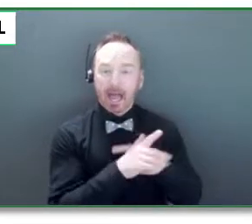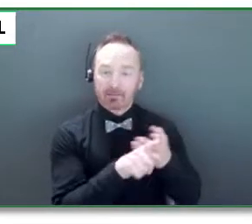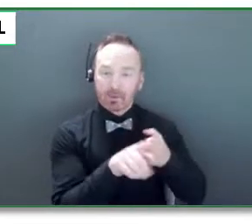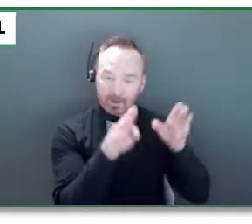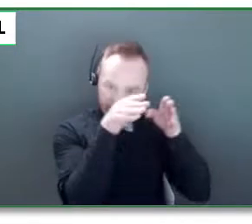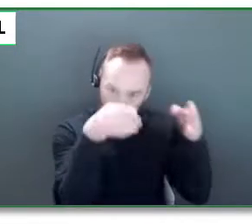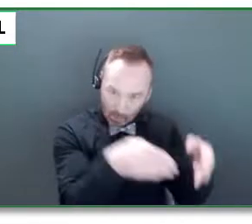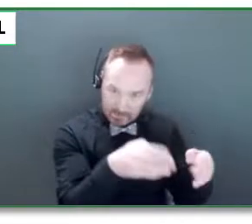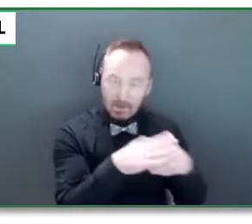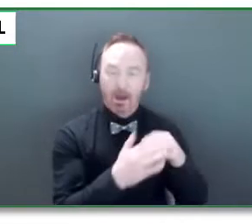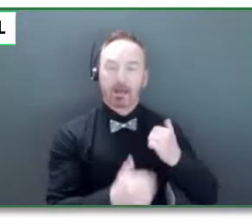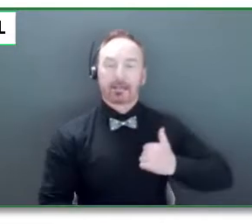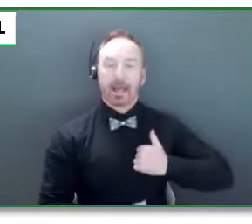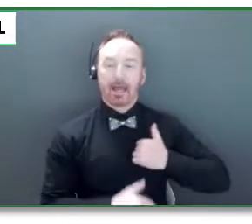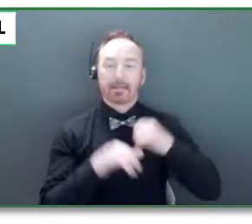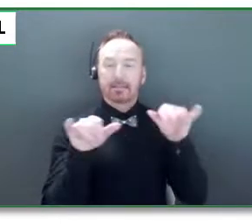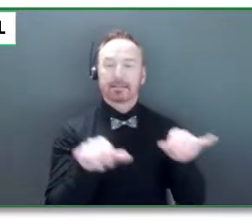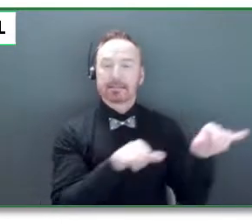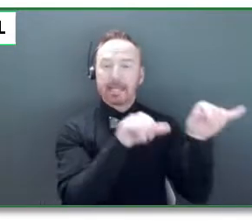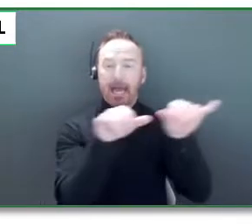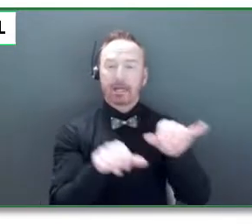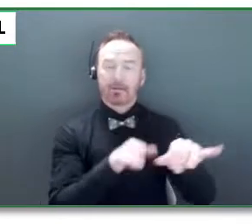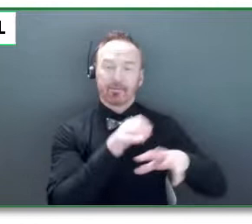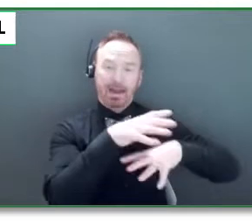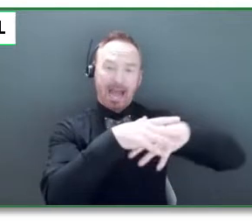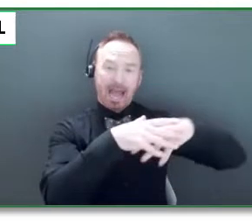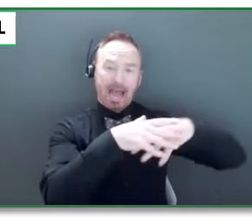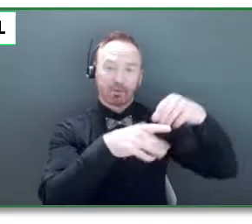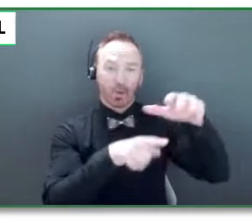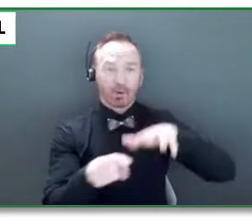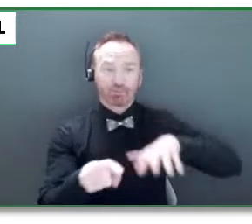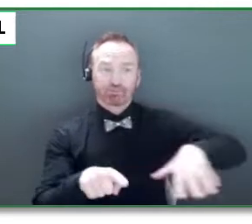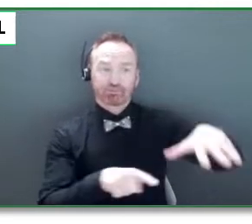spaces. So it's really an honor to be with you even